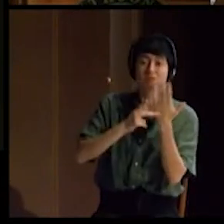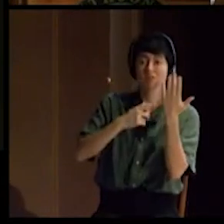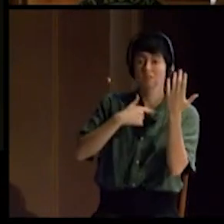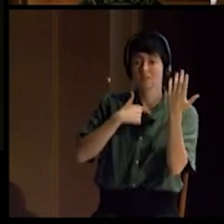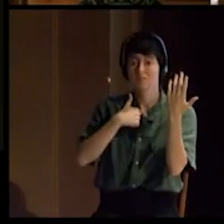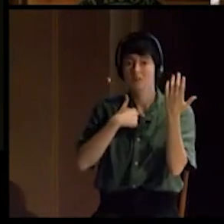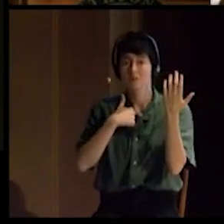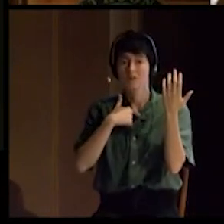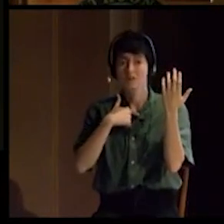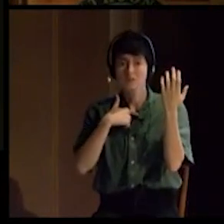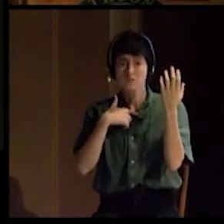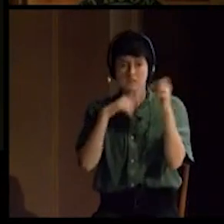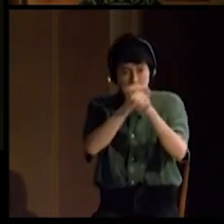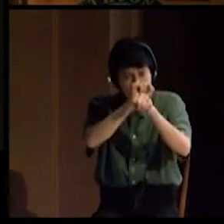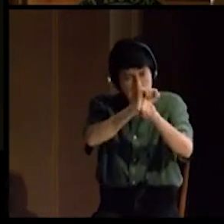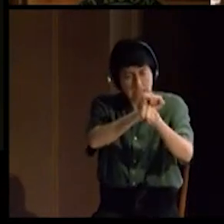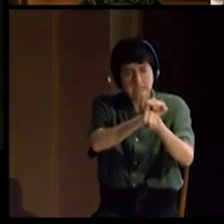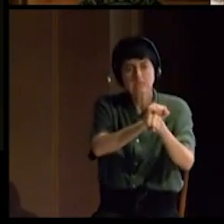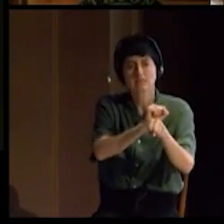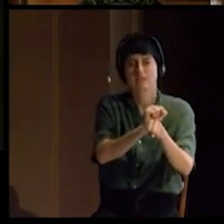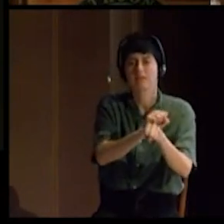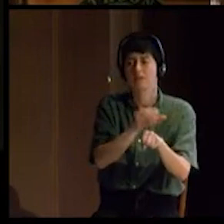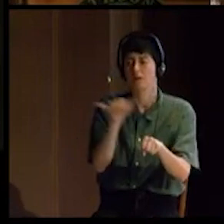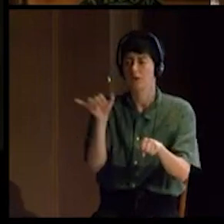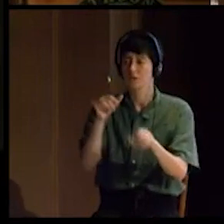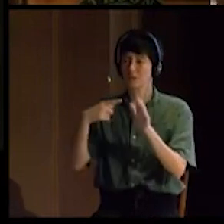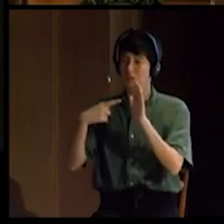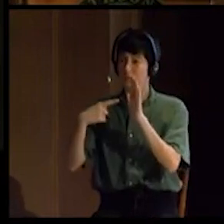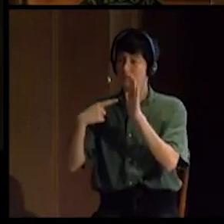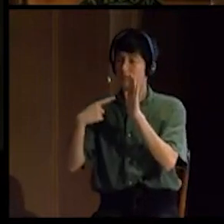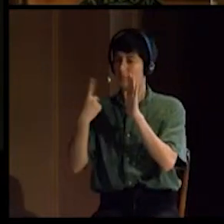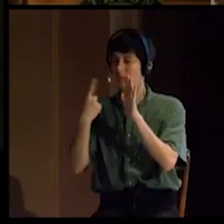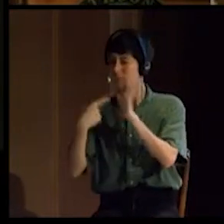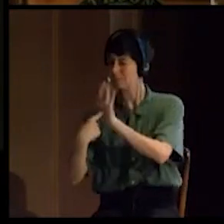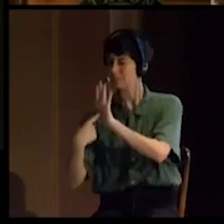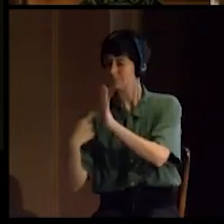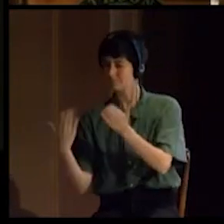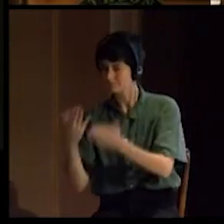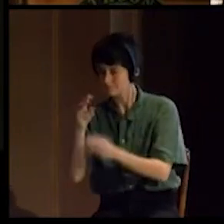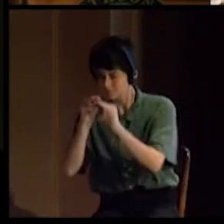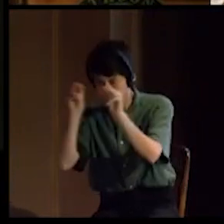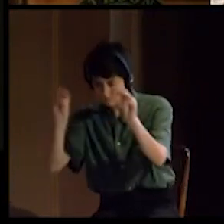on a museum exhibit together called "Our Places." And all these experiences were just phenomenal.